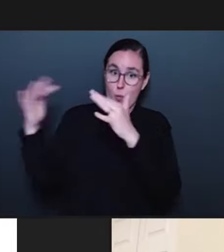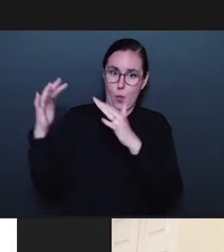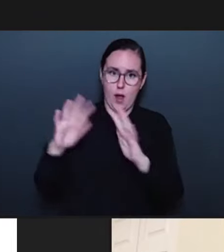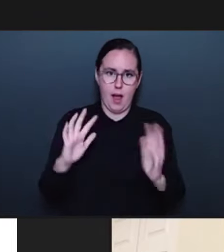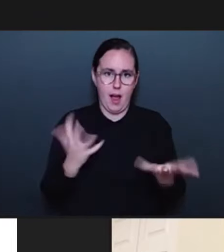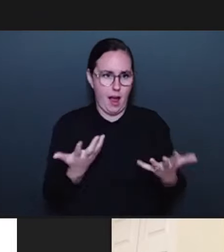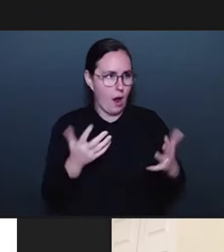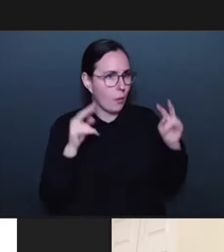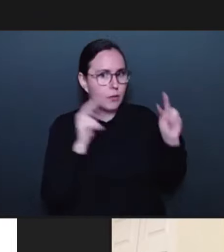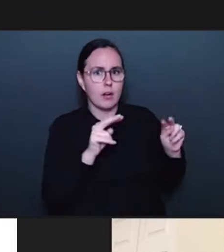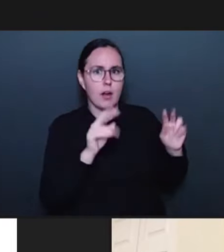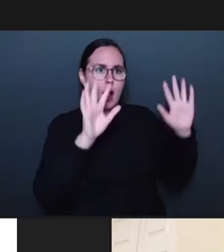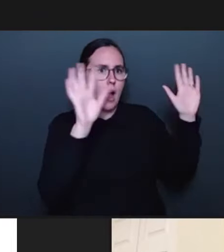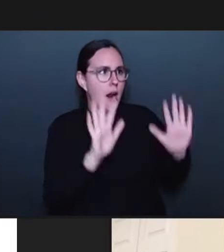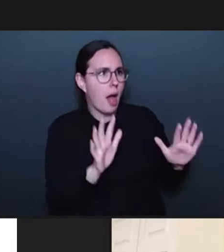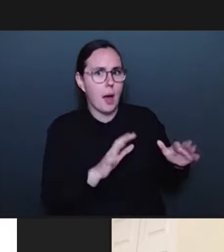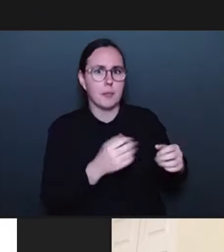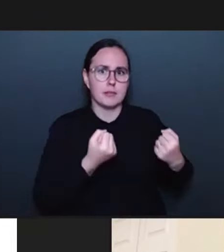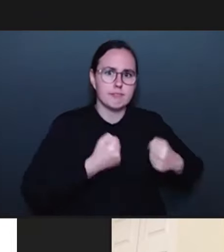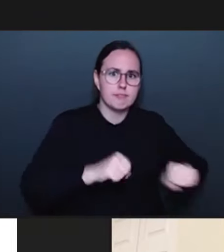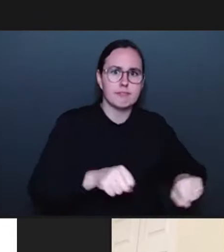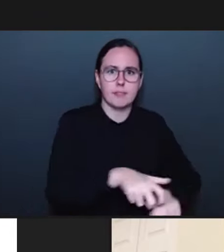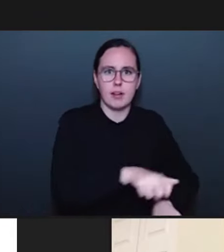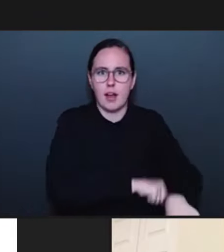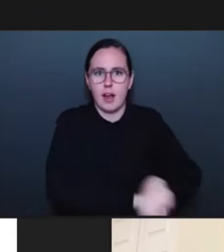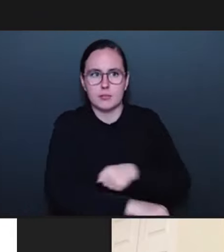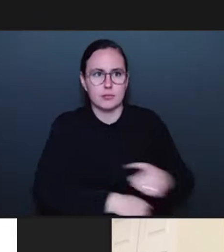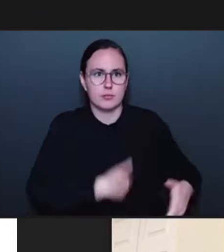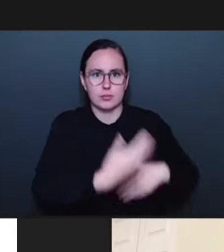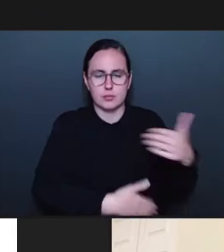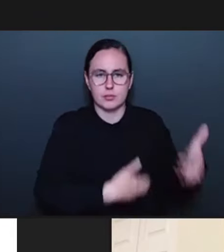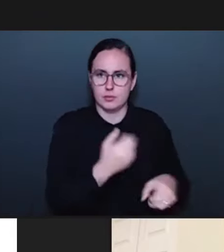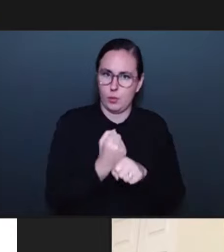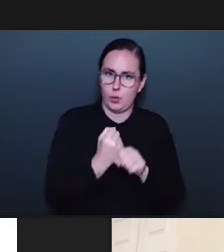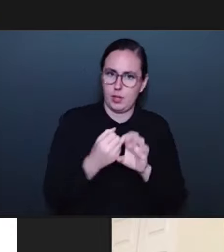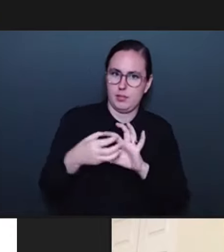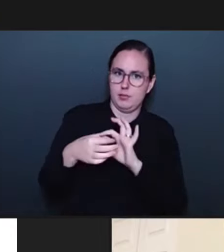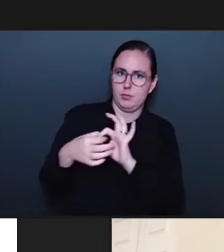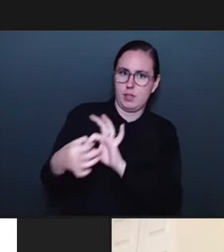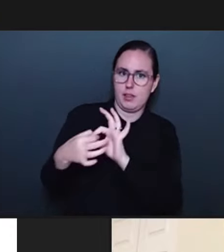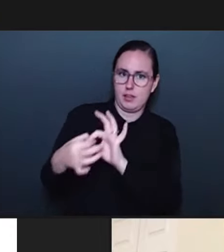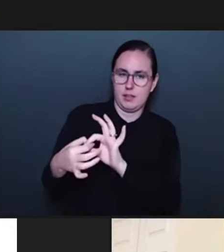action, transparent and planned decision-making, inclusive access to services. Let me stop there.